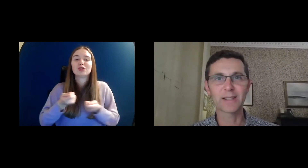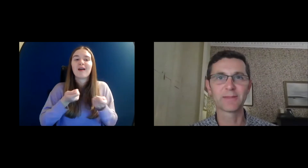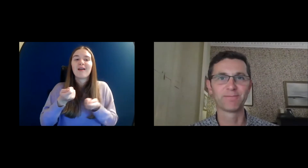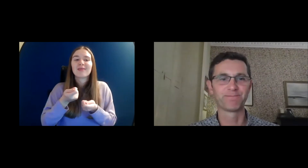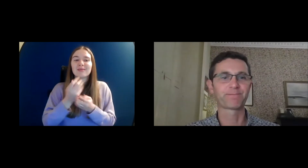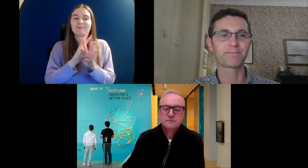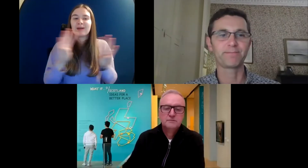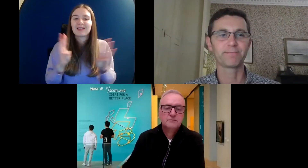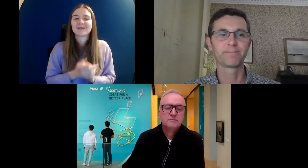Thanks.